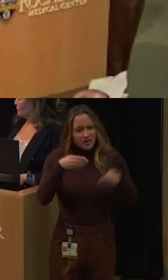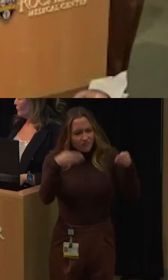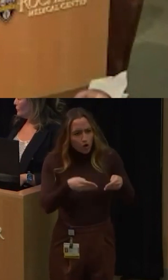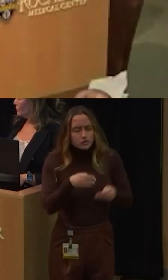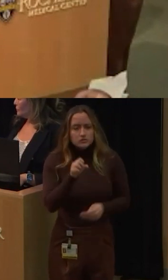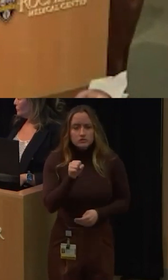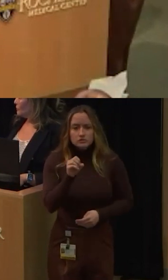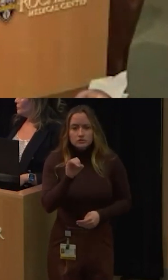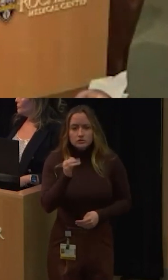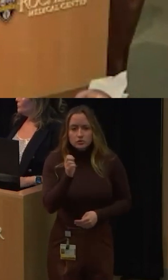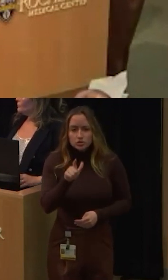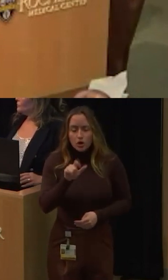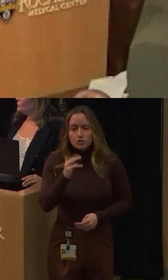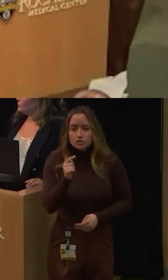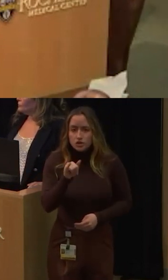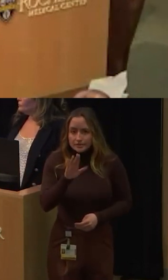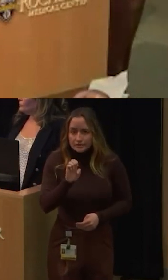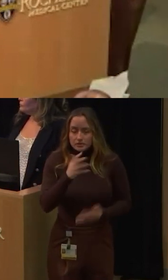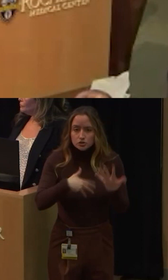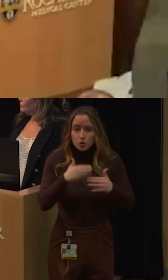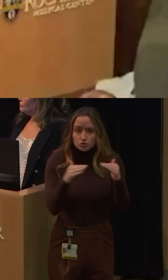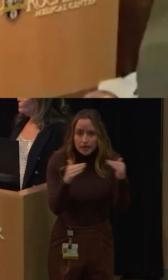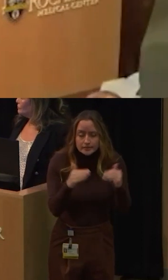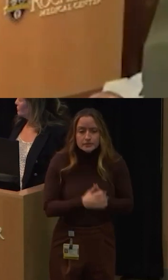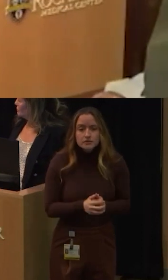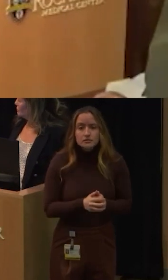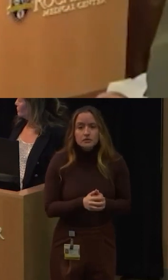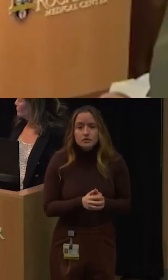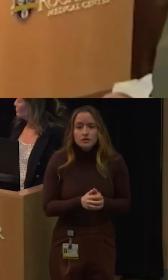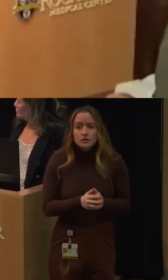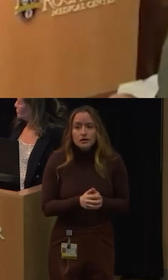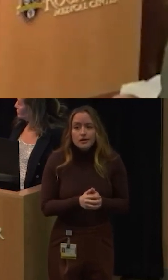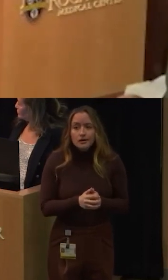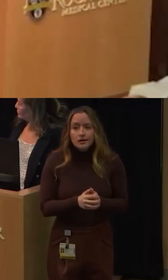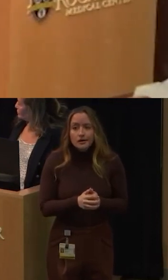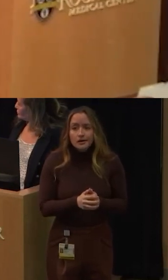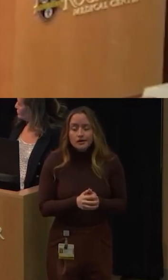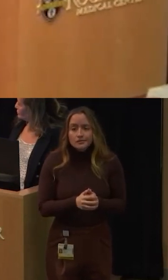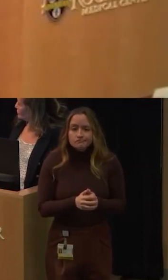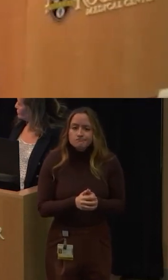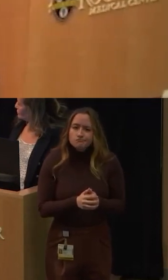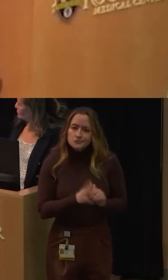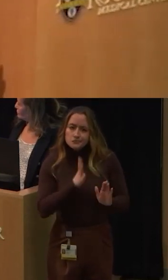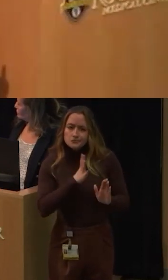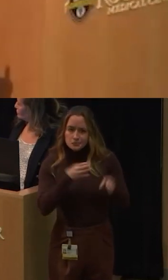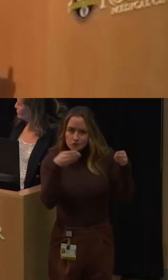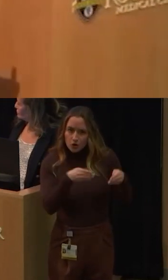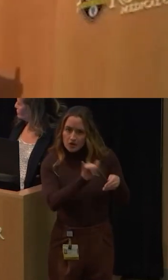I'll make an argument, perhaps a little bit later, for why we really need to focus in those areas, but assuming that you agree with me,